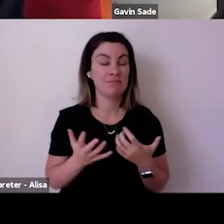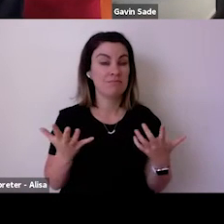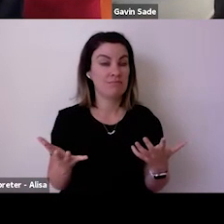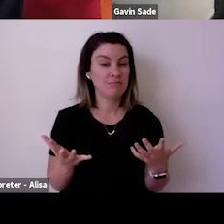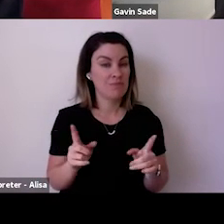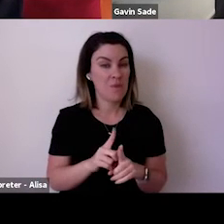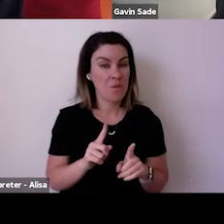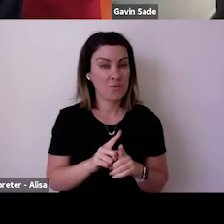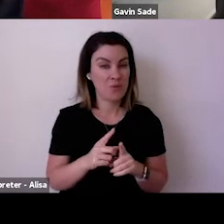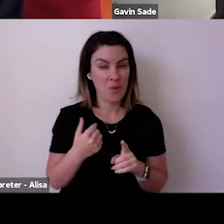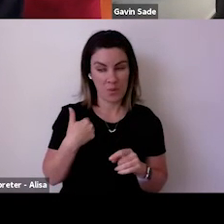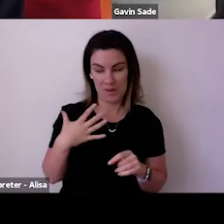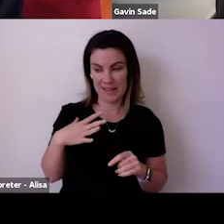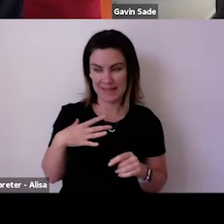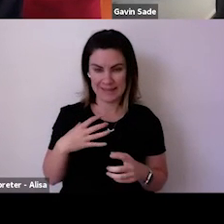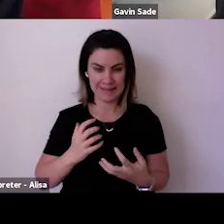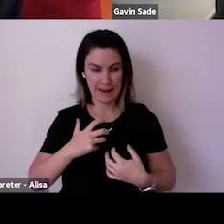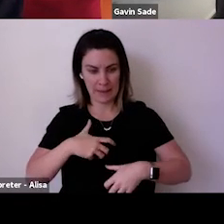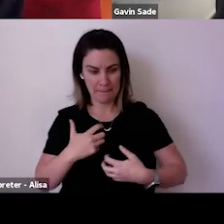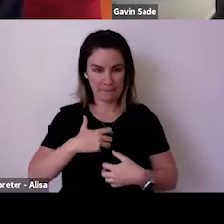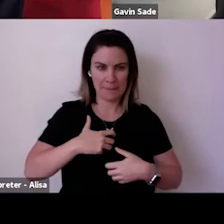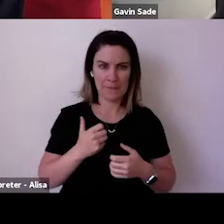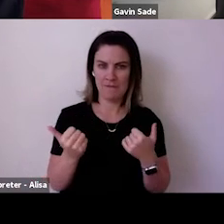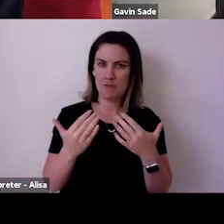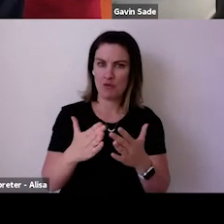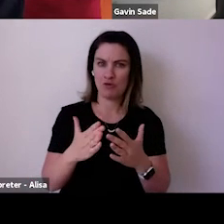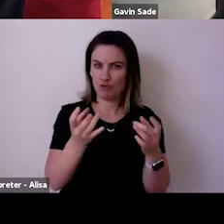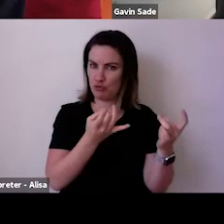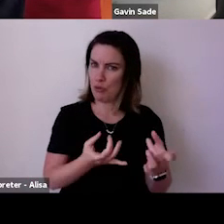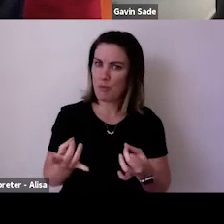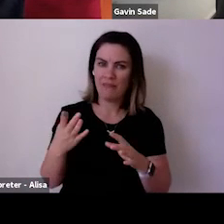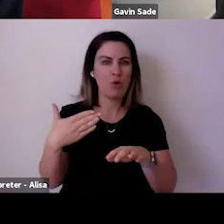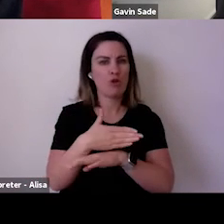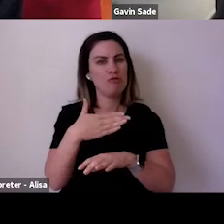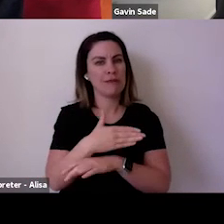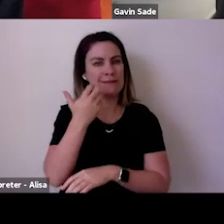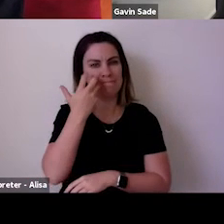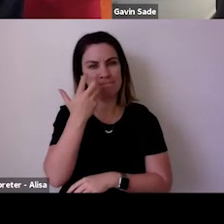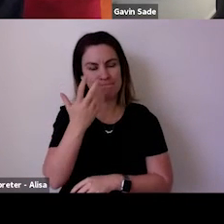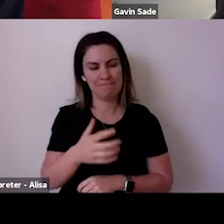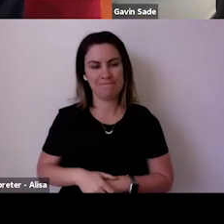and adaptive approaches in preparing for creative careers. The last point, this might be early work.